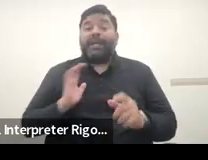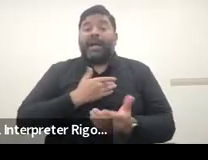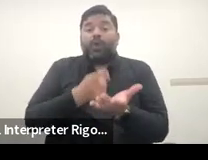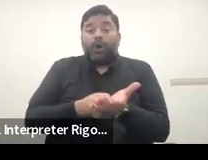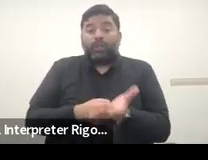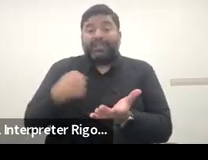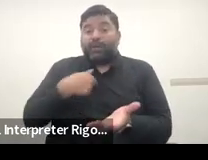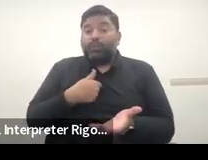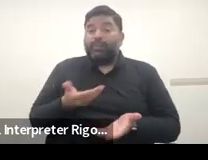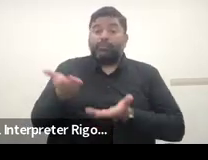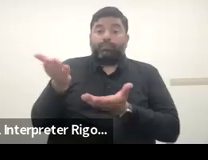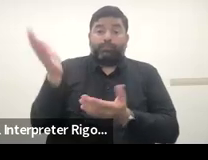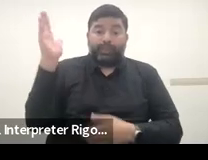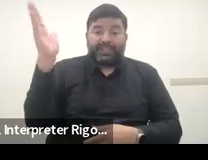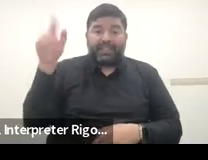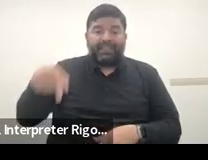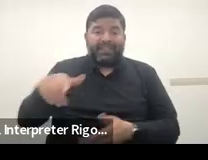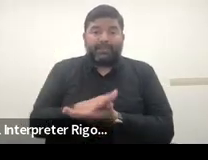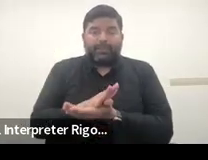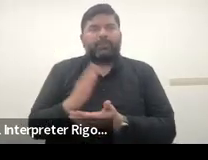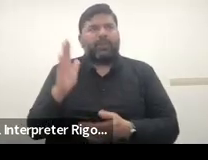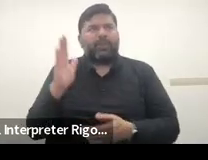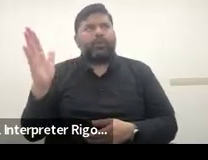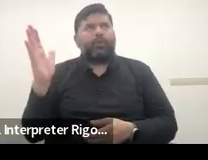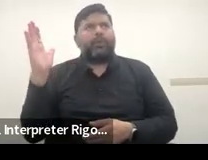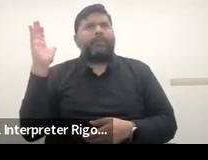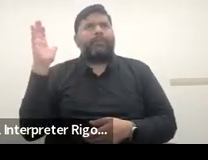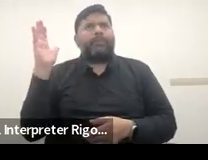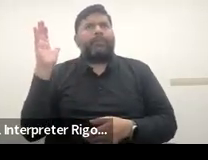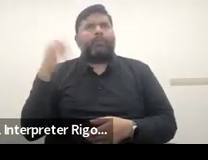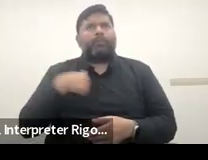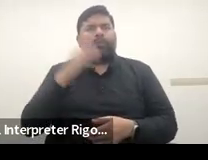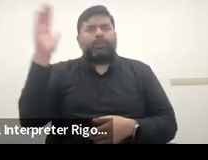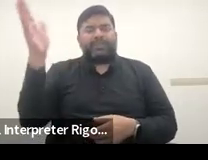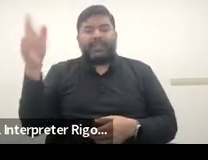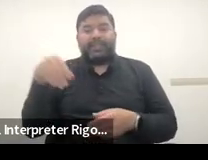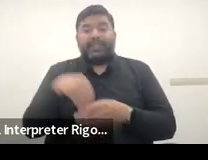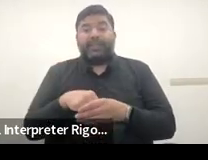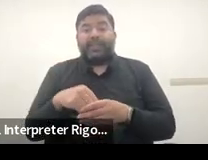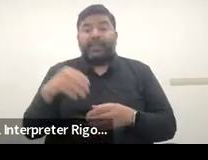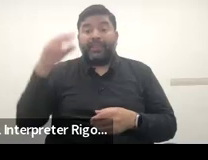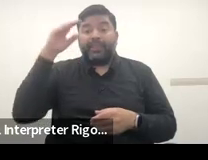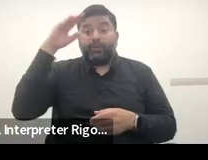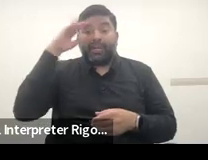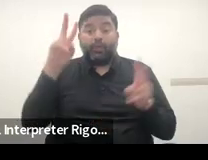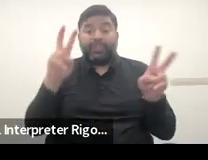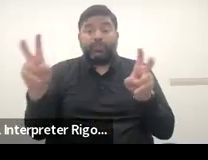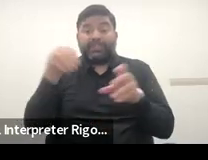is going to be presented in the Theoretical Issues in Sign Language Research is that this sort of